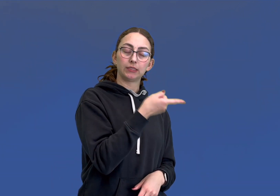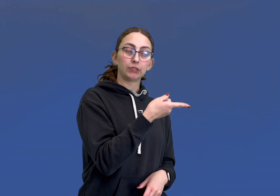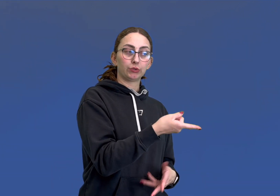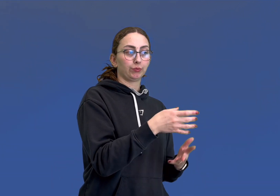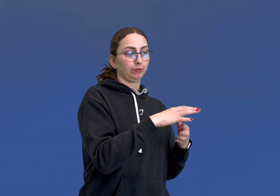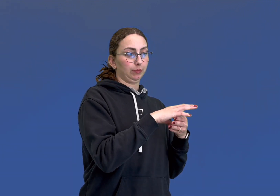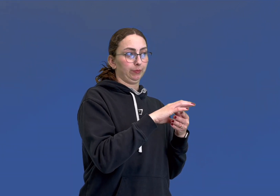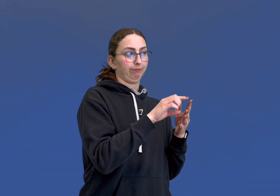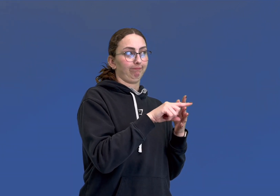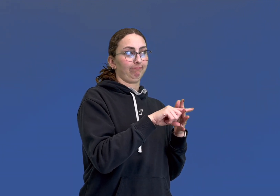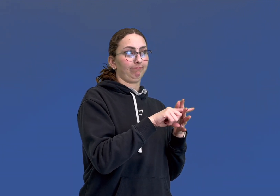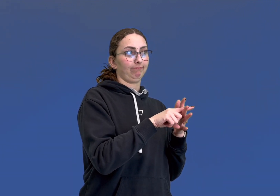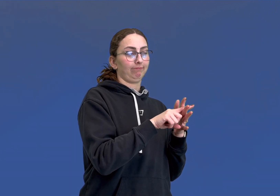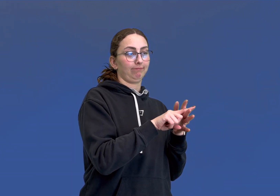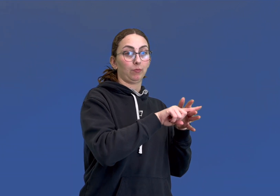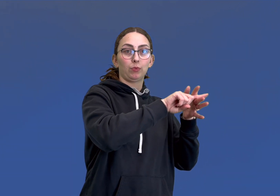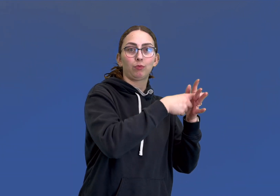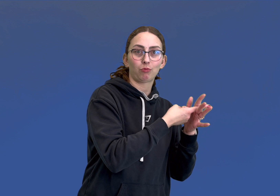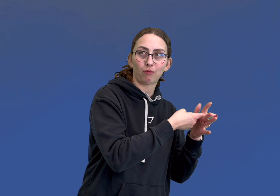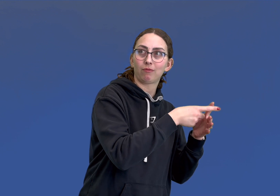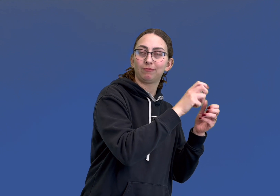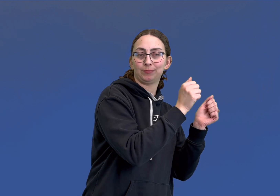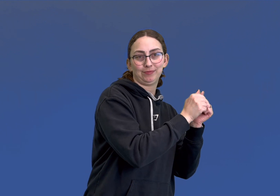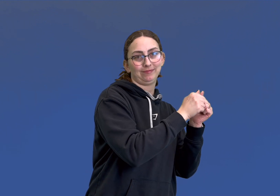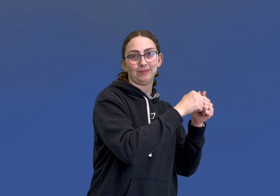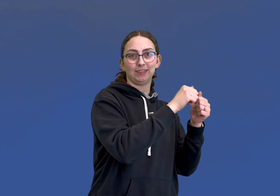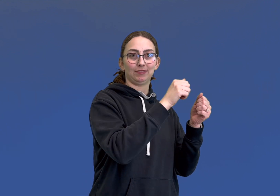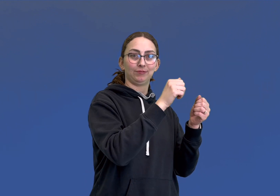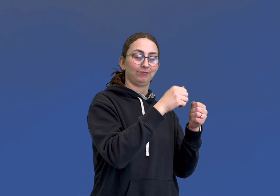The story panel starts with the earth and galaxy